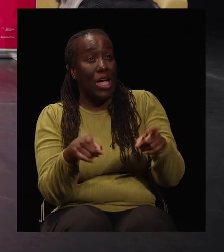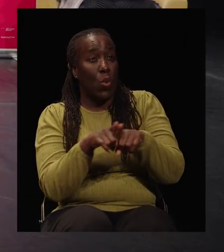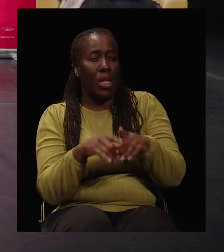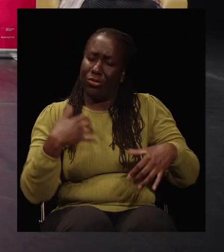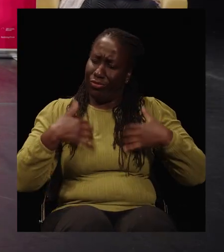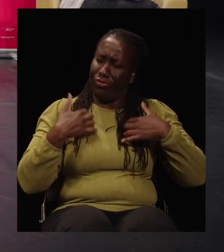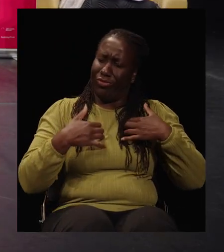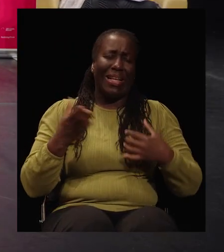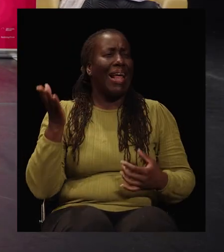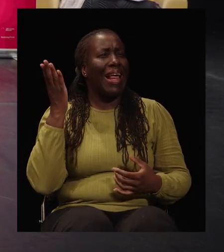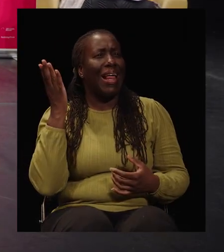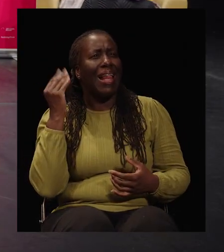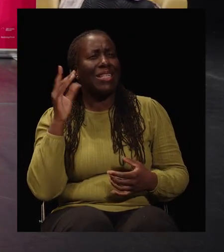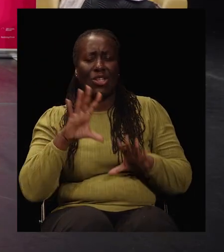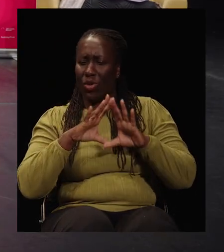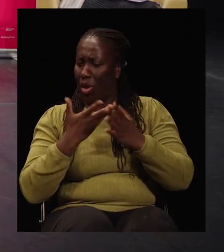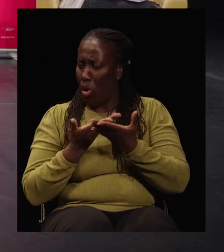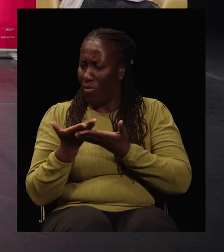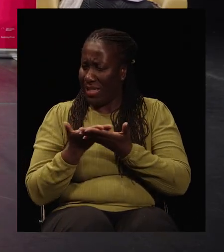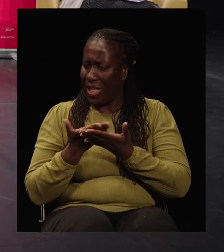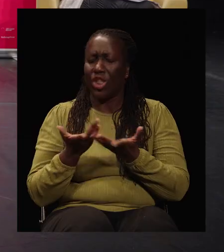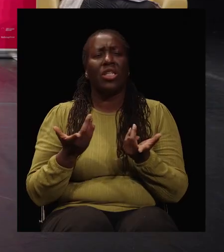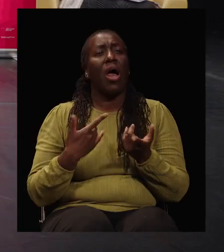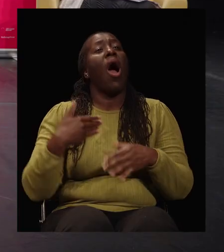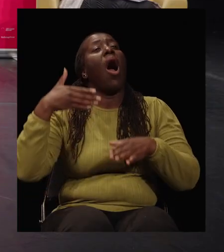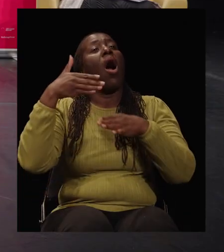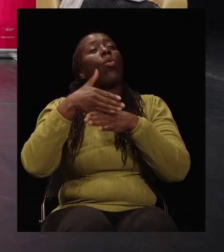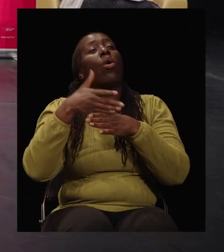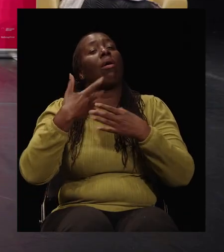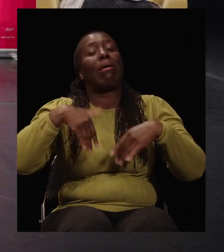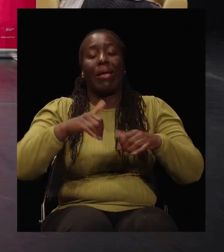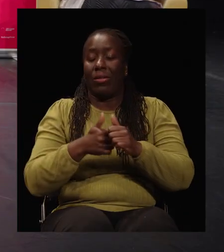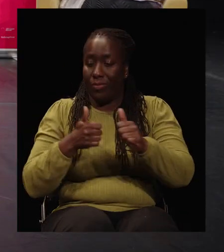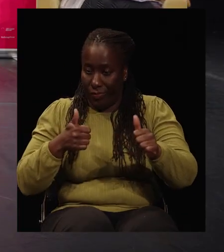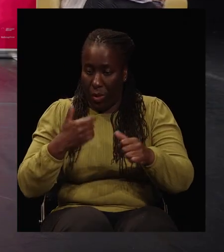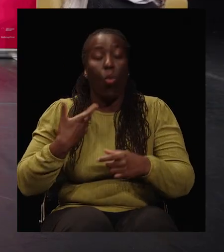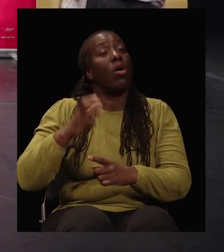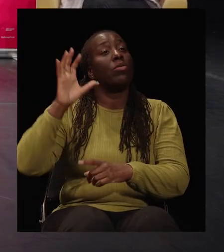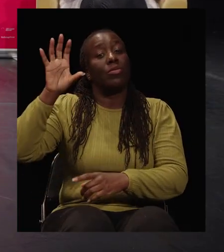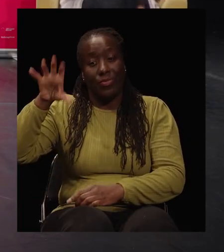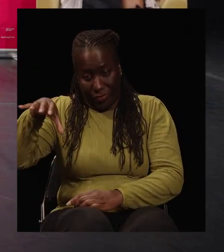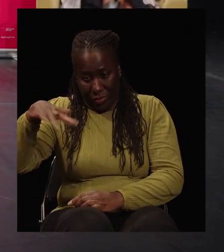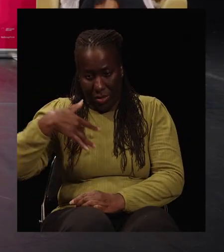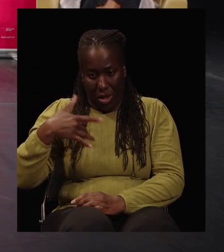to the whole conversation and I've really appreciated it. I work in the industry. I work for a venue. I find it really difficult working for a venue